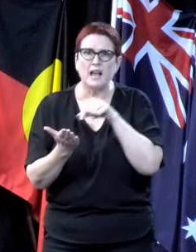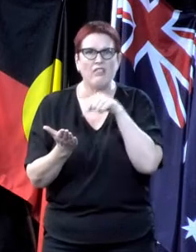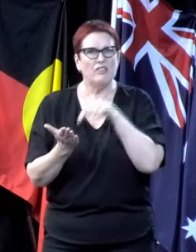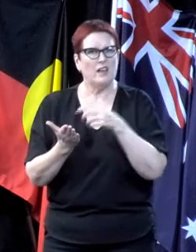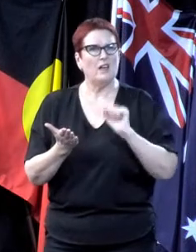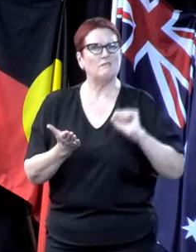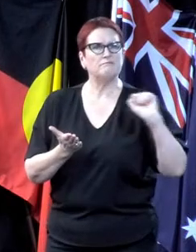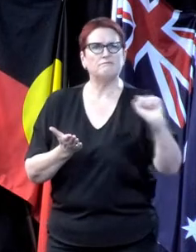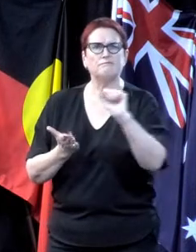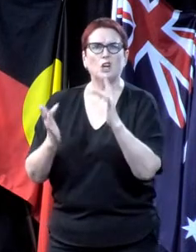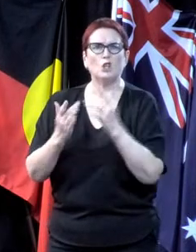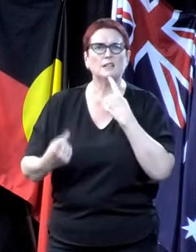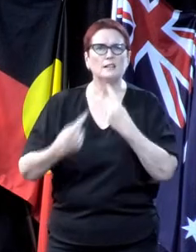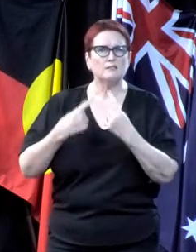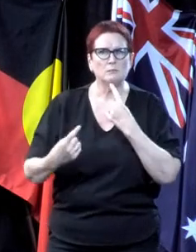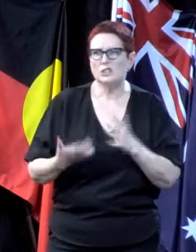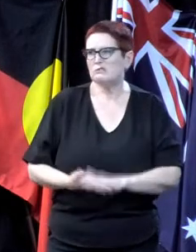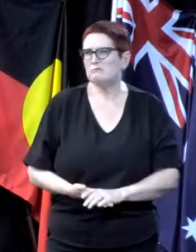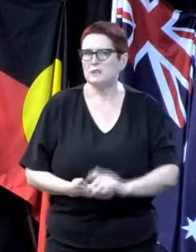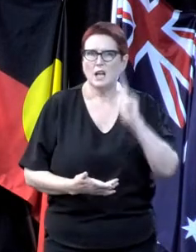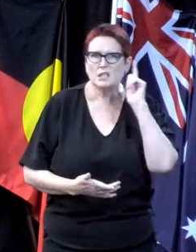whether it would be a teacher or a year level coordinator.